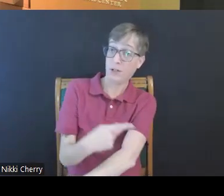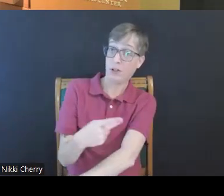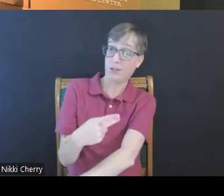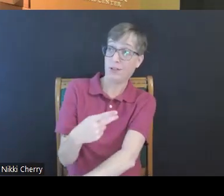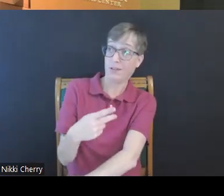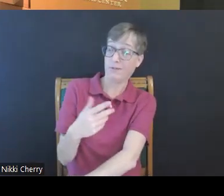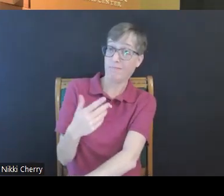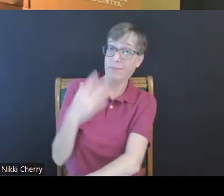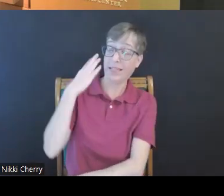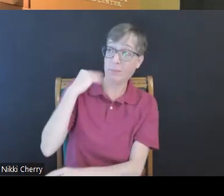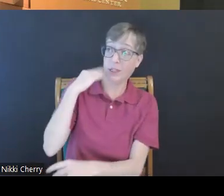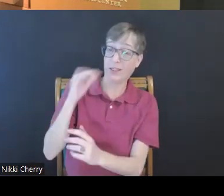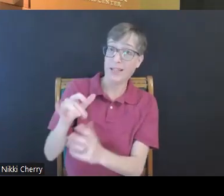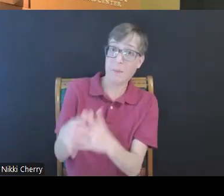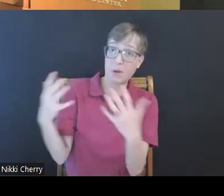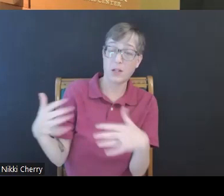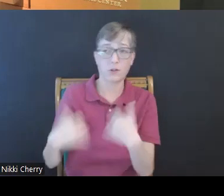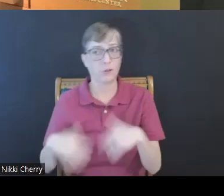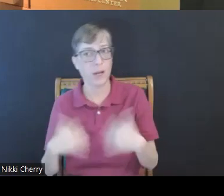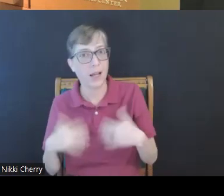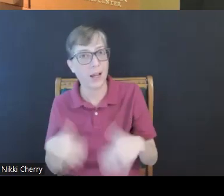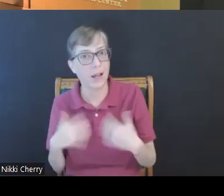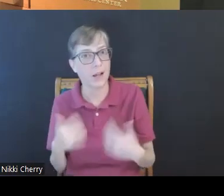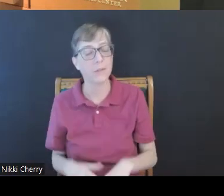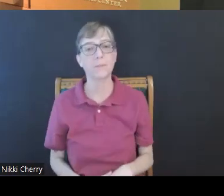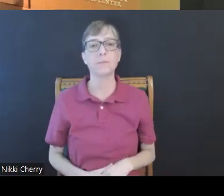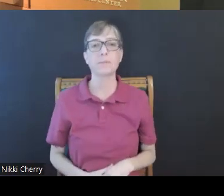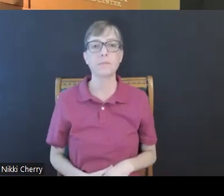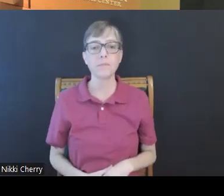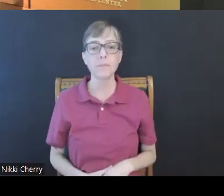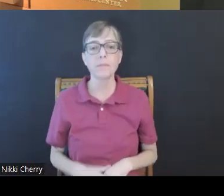amount of attention at the time that we published it it got a really nice article in the Wall Street